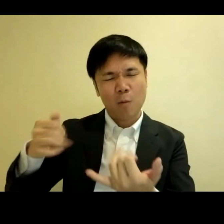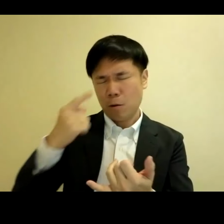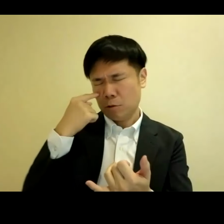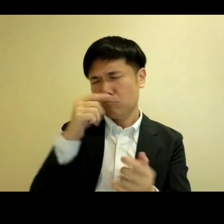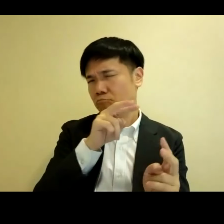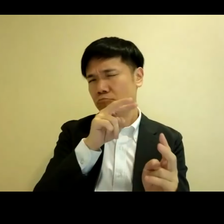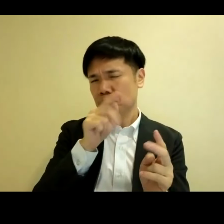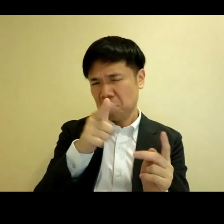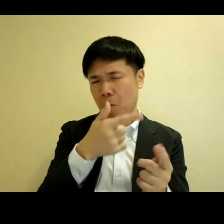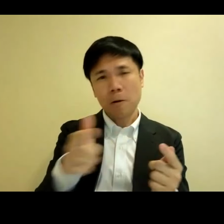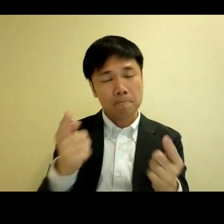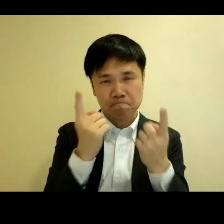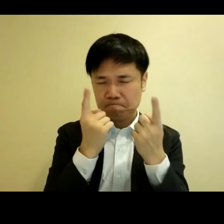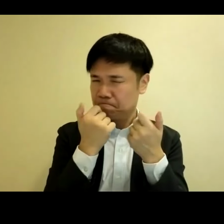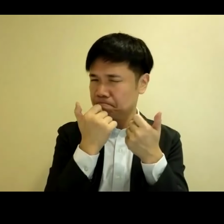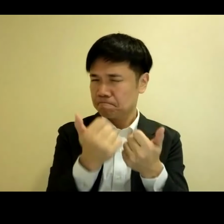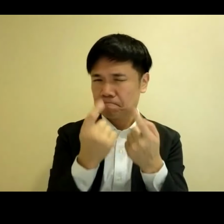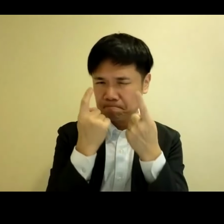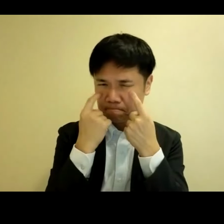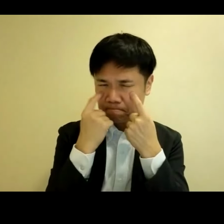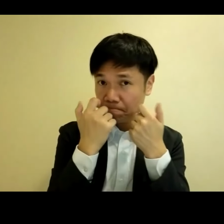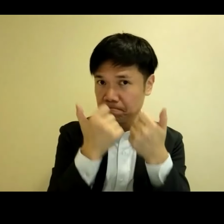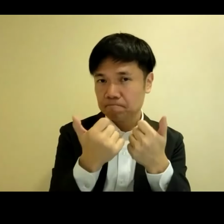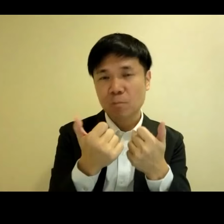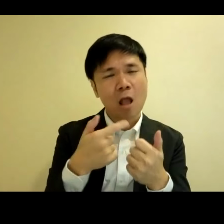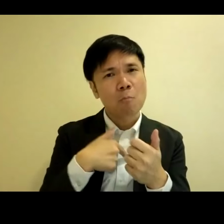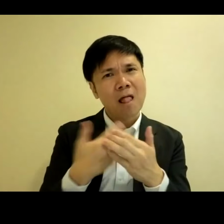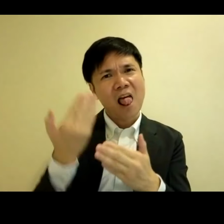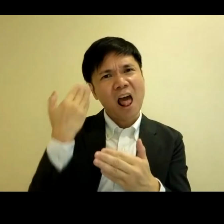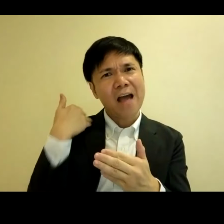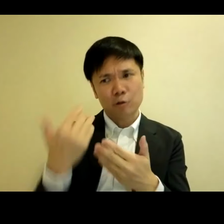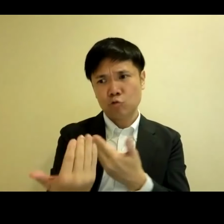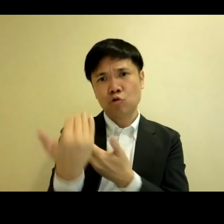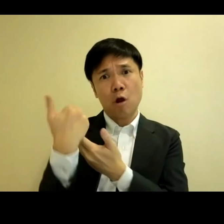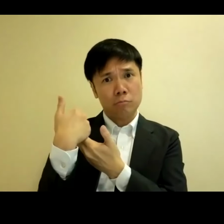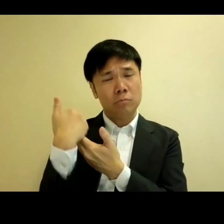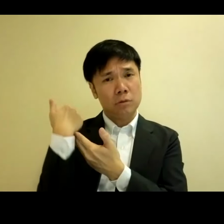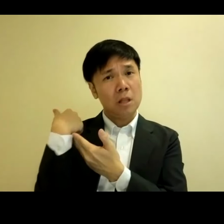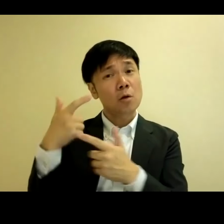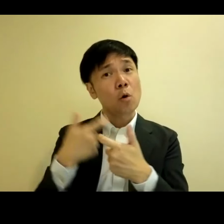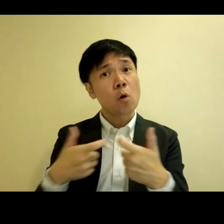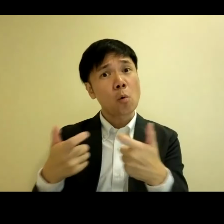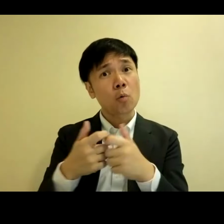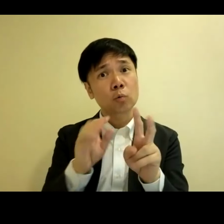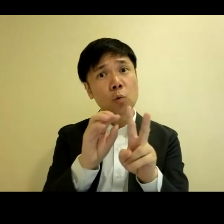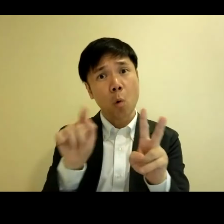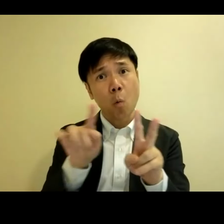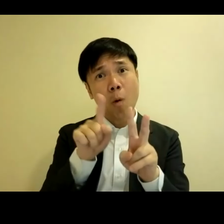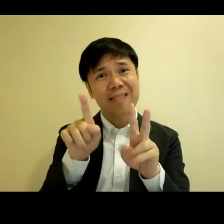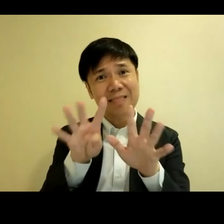Ours also for the first Global Refugee Forum, it was my very first days working with IDA,